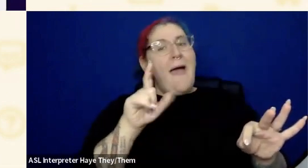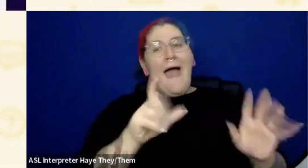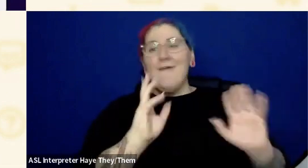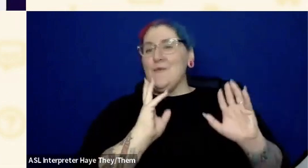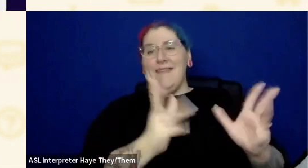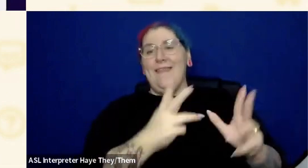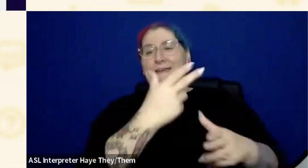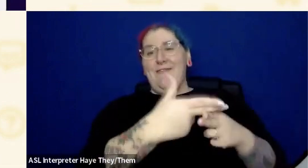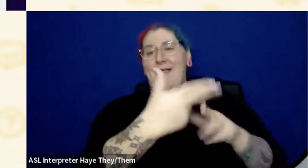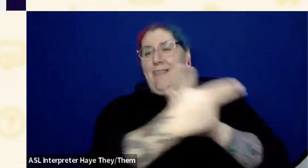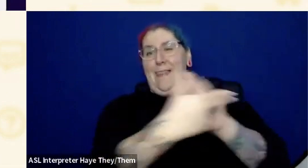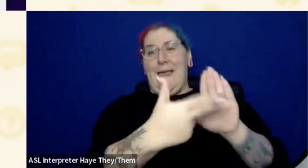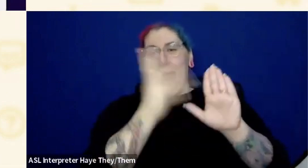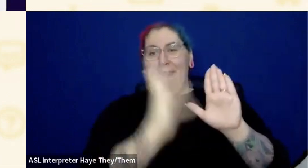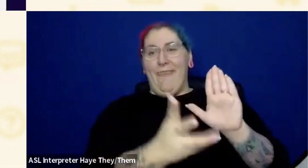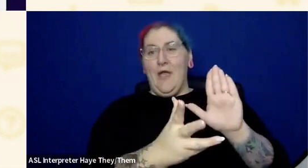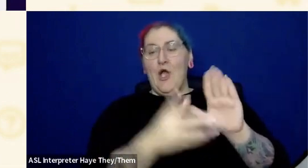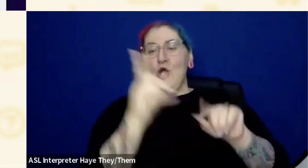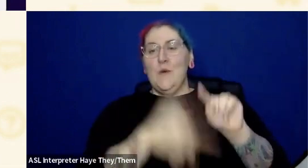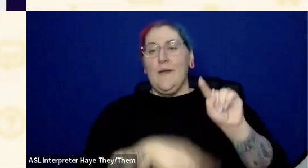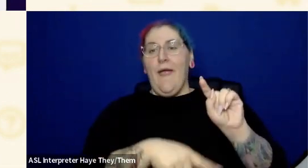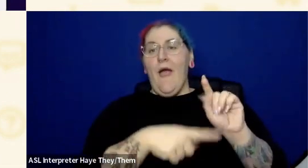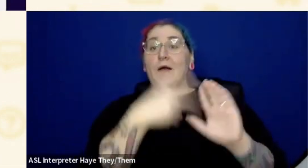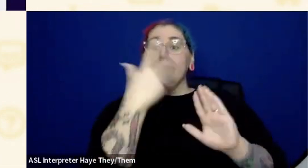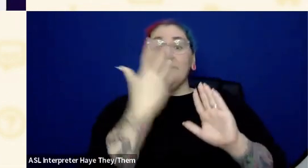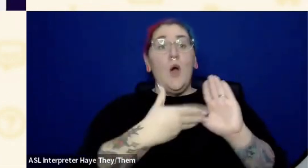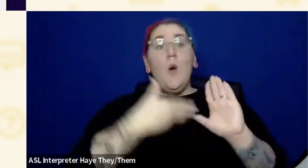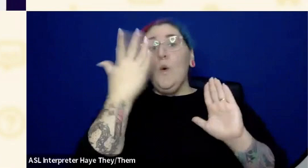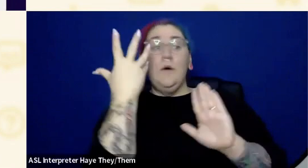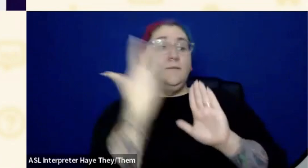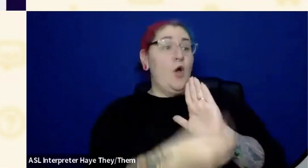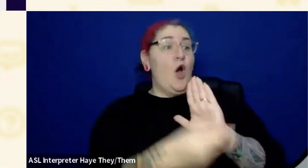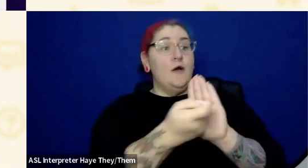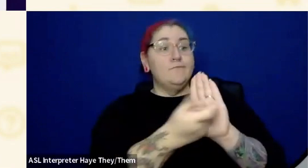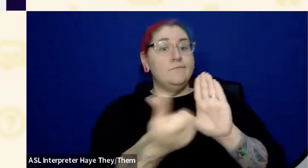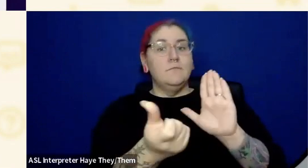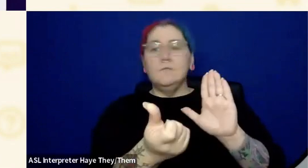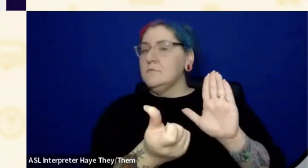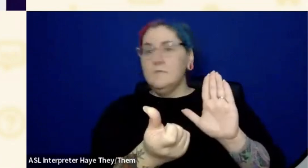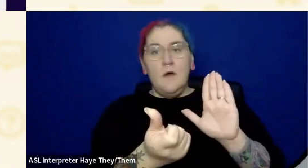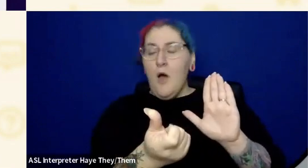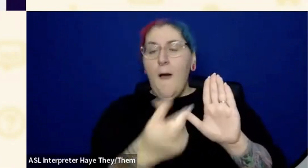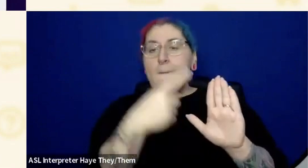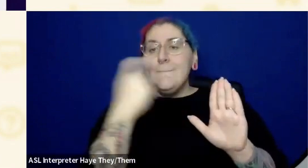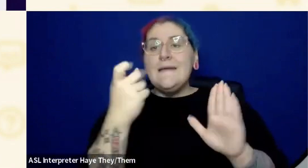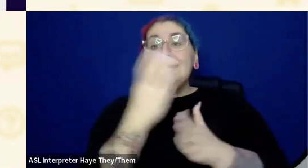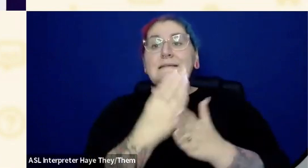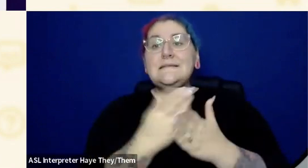While typing, you may forget what you needed to fill out.